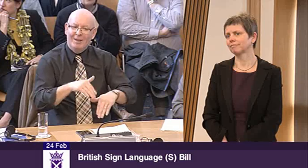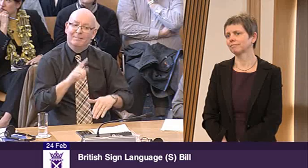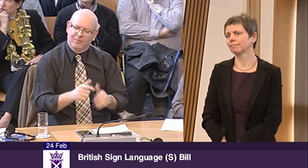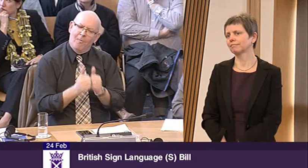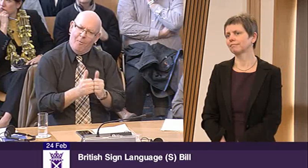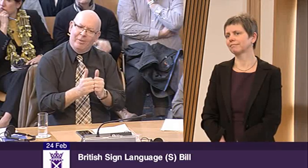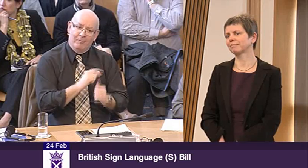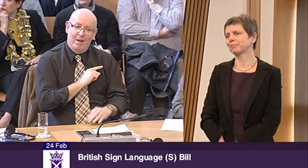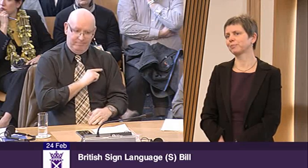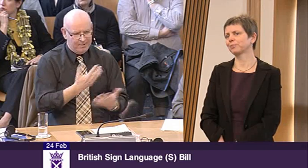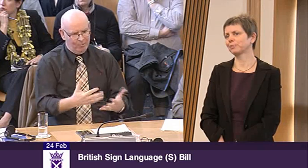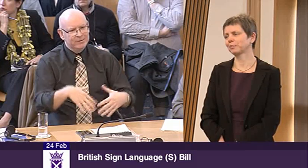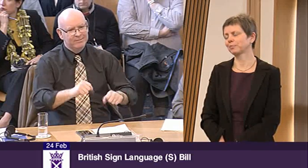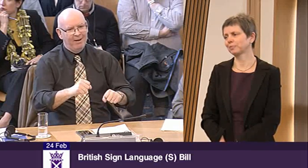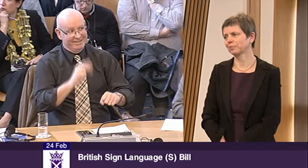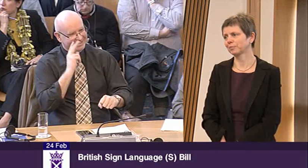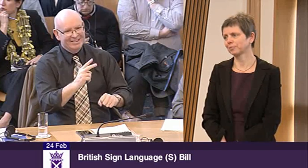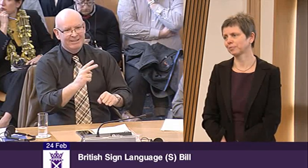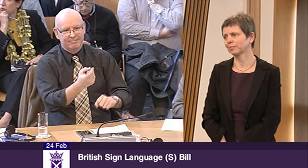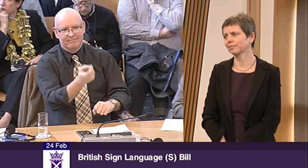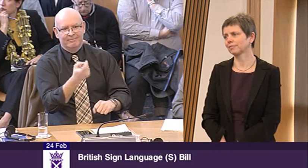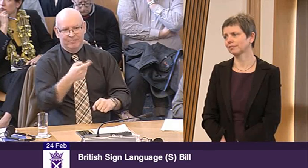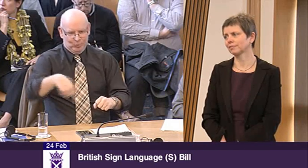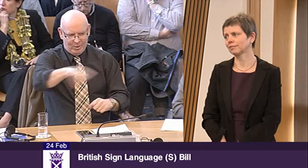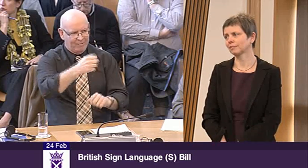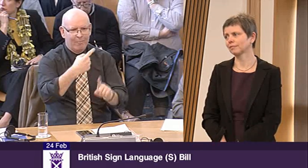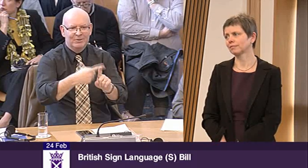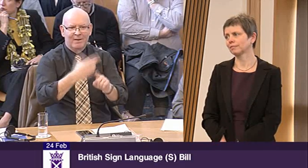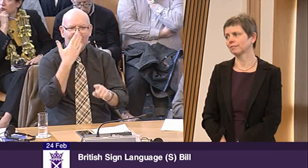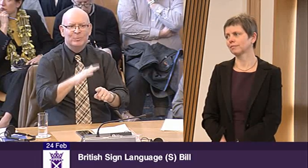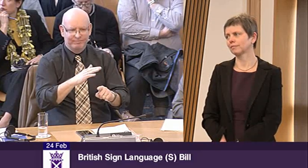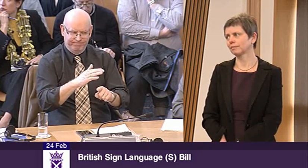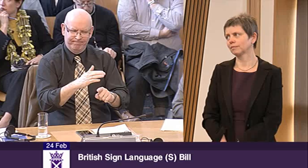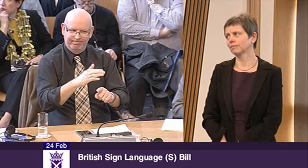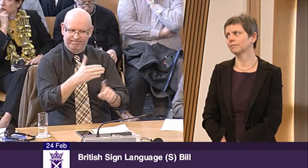pioneering than we are. It has been a long journey, but it will have been worth it because we can see what is on